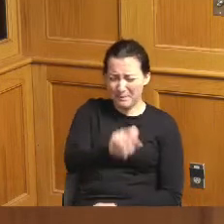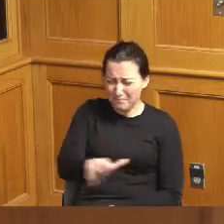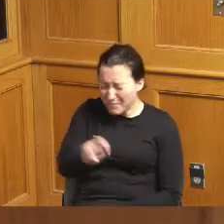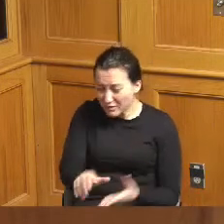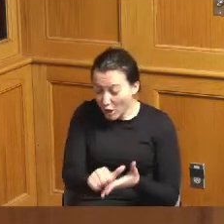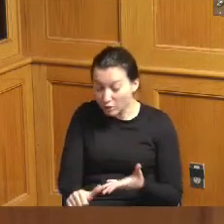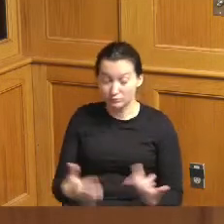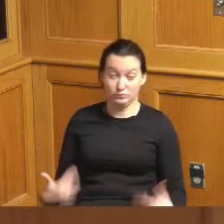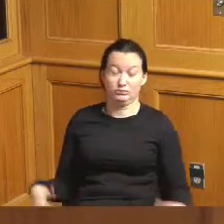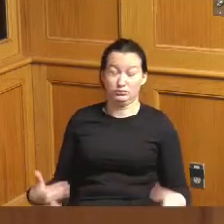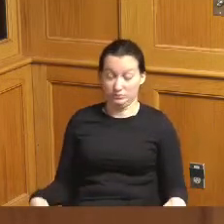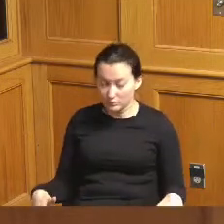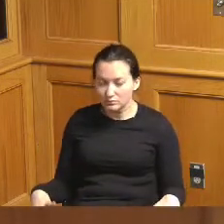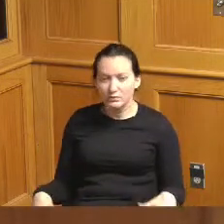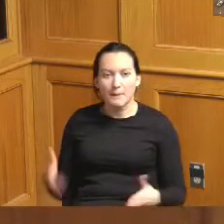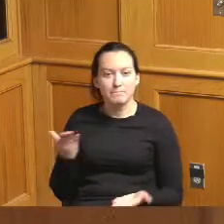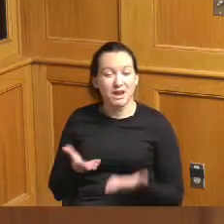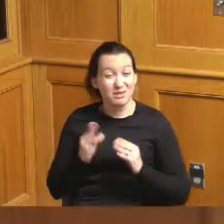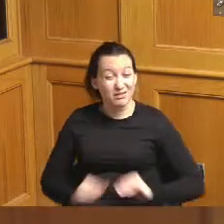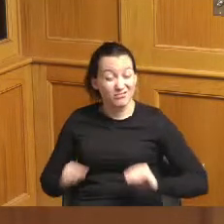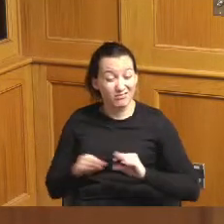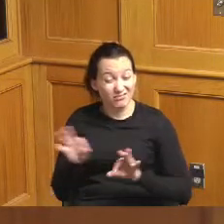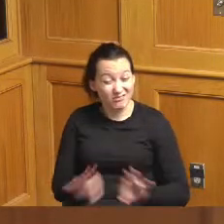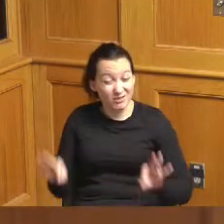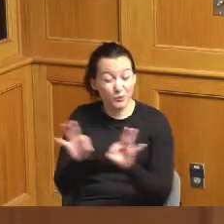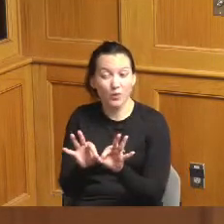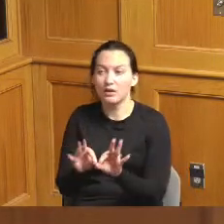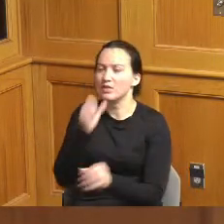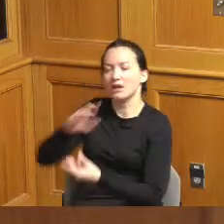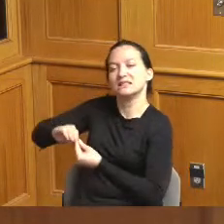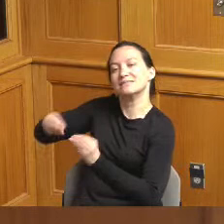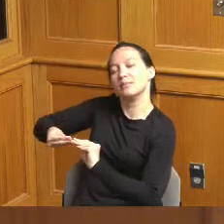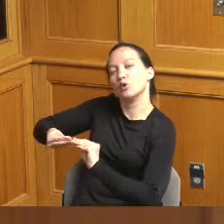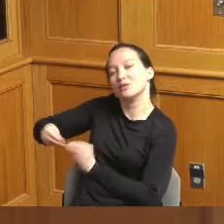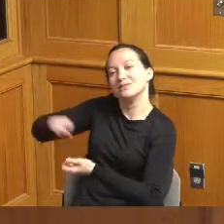also and maybe maybe even more importantly than just the numbers or the operational efficiencies